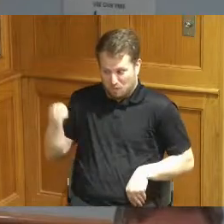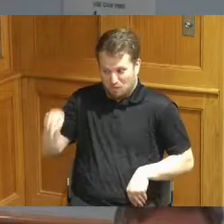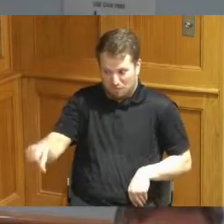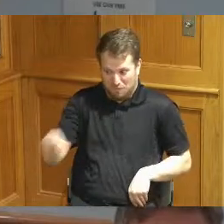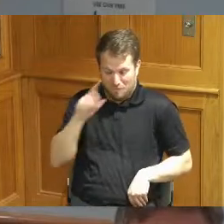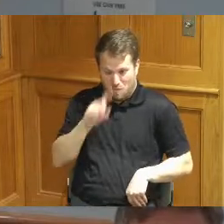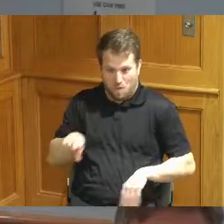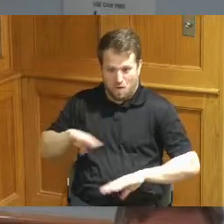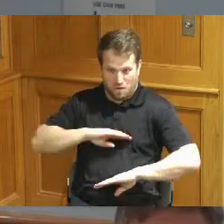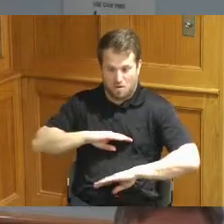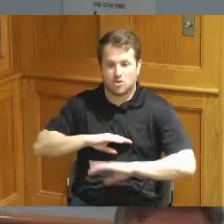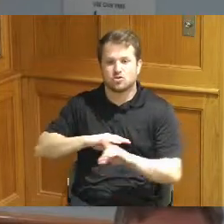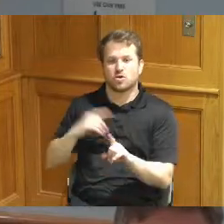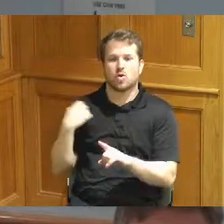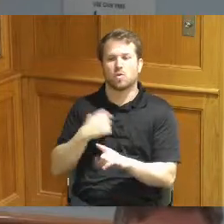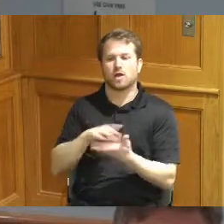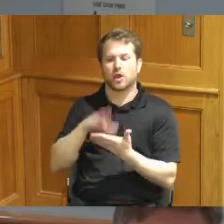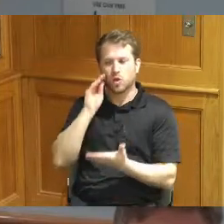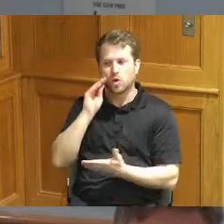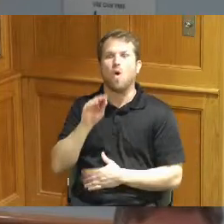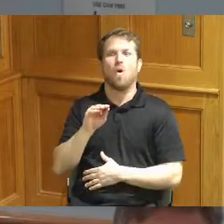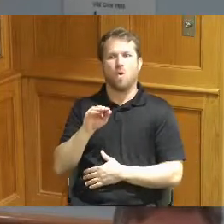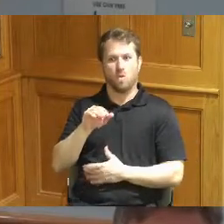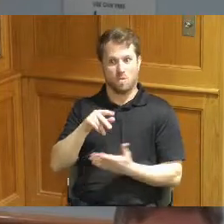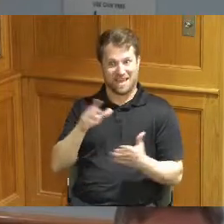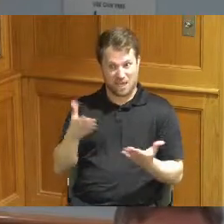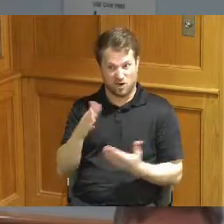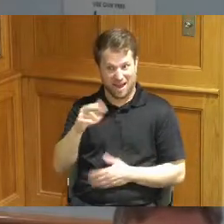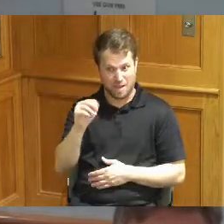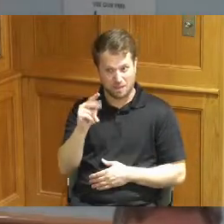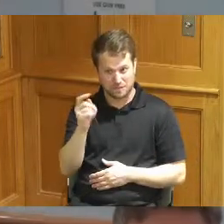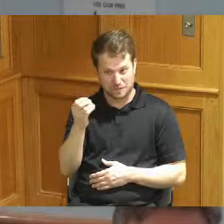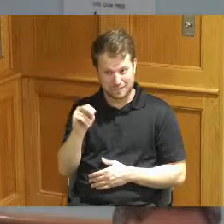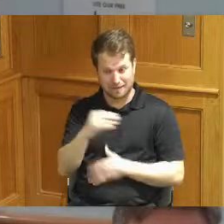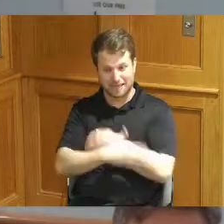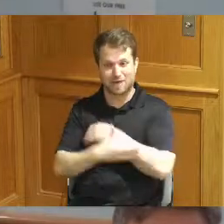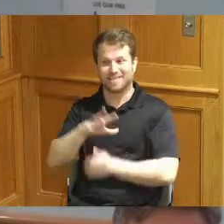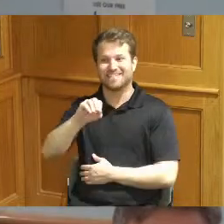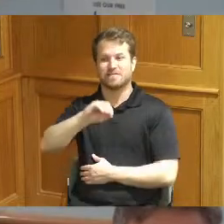we found was there were 50 programs in Hamilton County and they were all leaving a little bit of